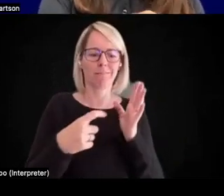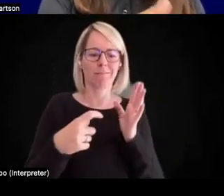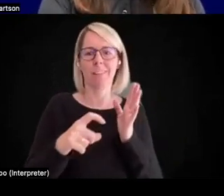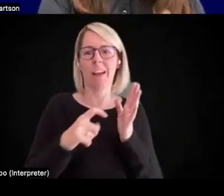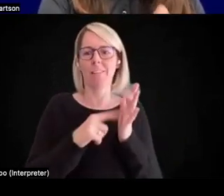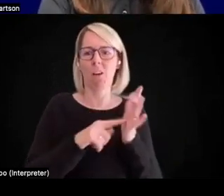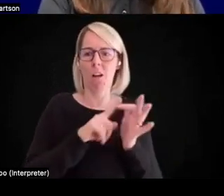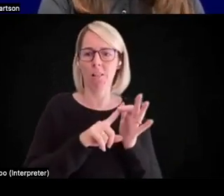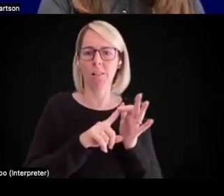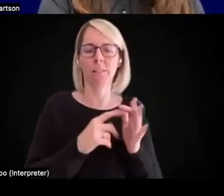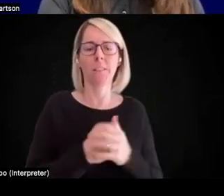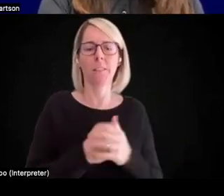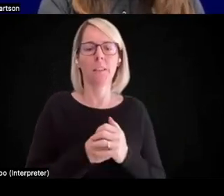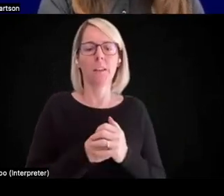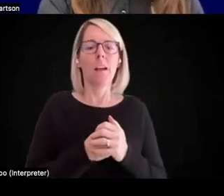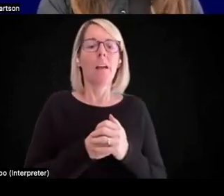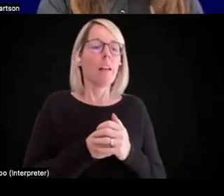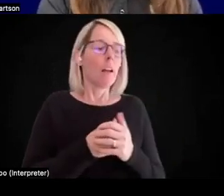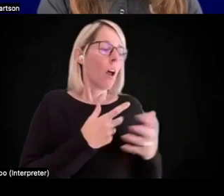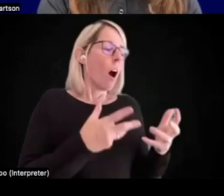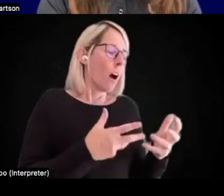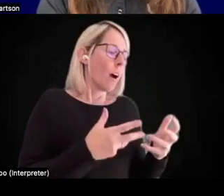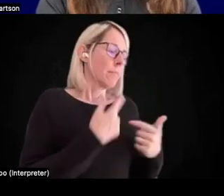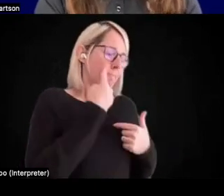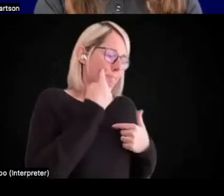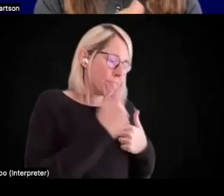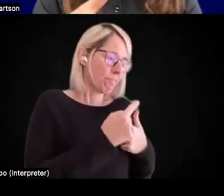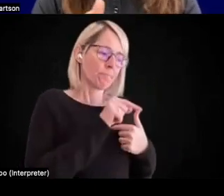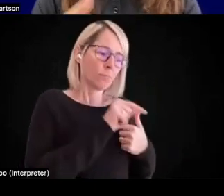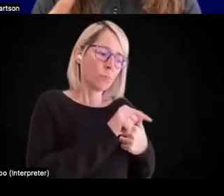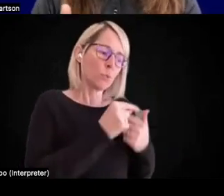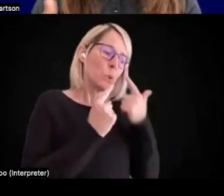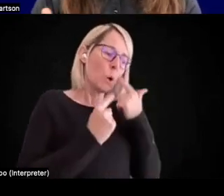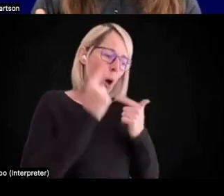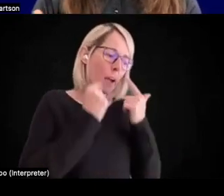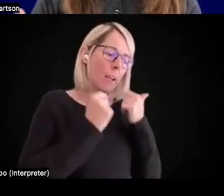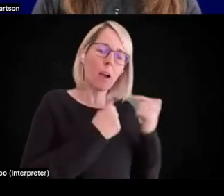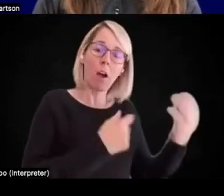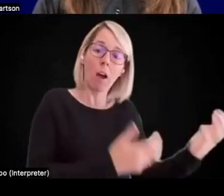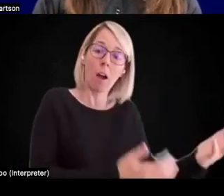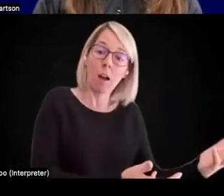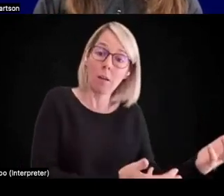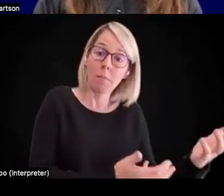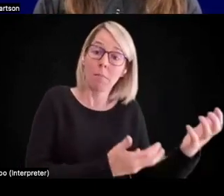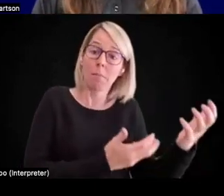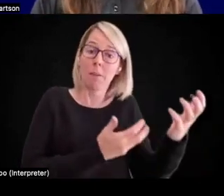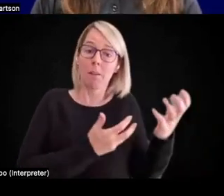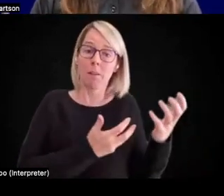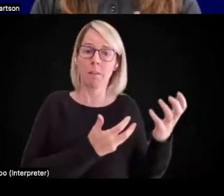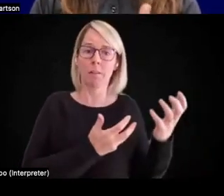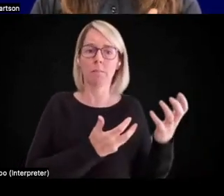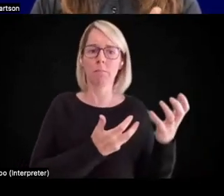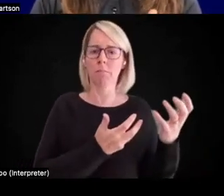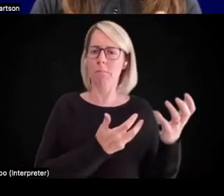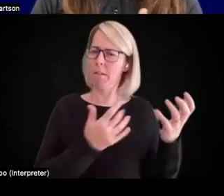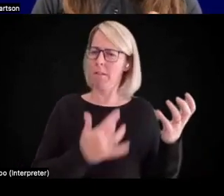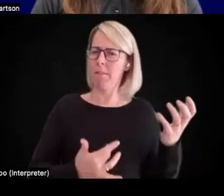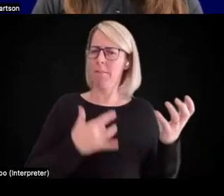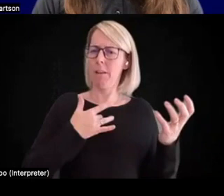of what I noticed you are going through", and is matching and empathetic. So, now then the empathy